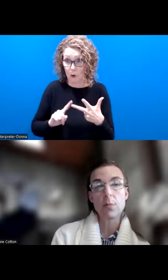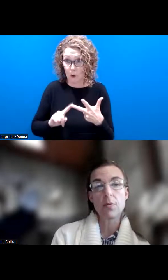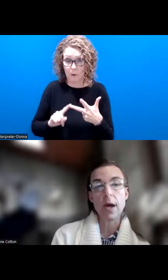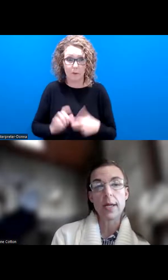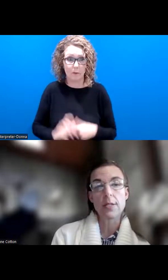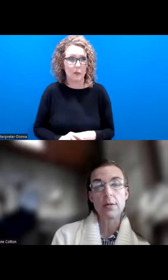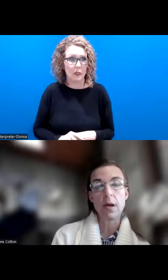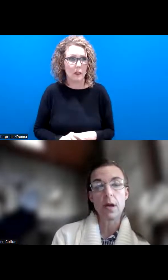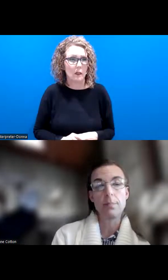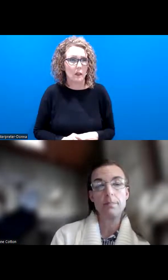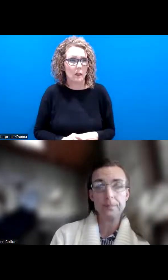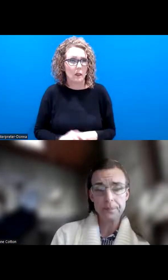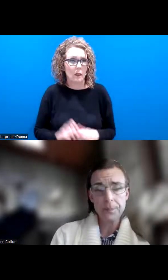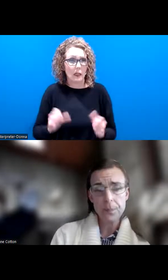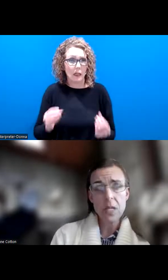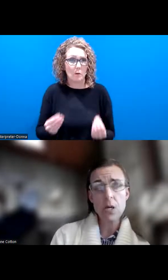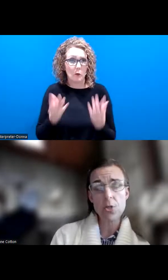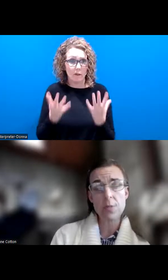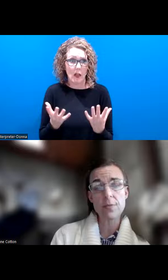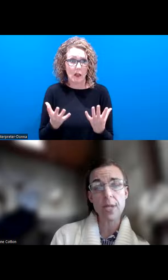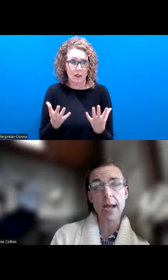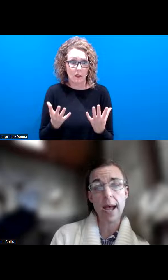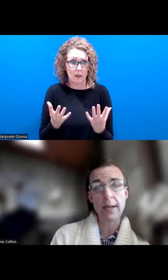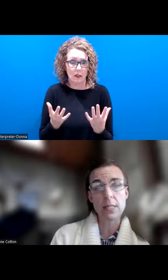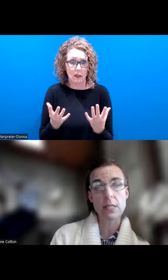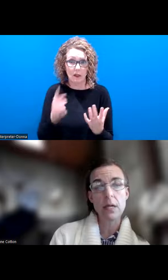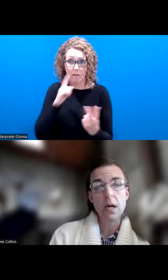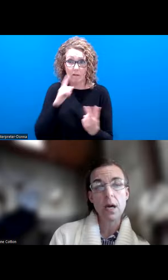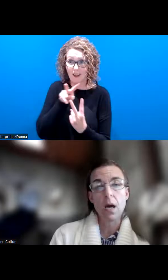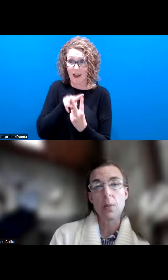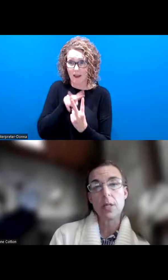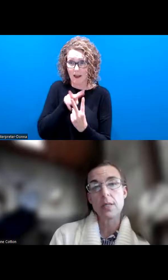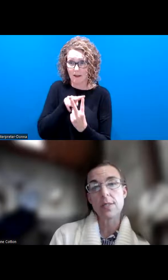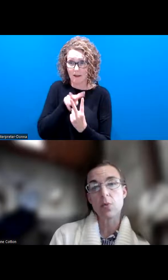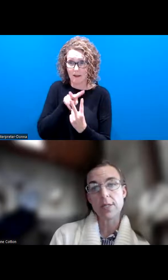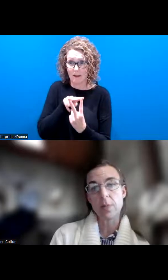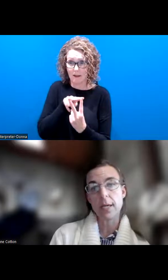Which leads me to the very most rewarding part of being a caregiver